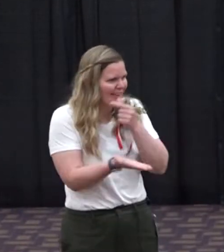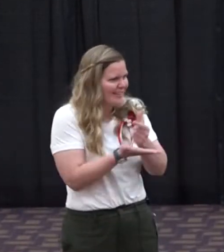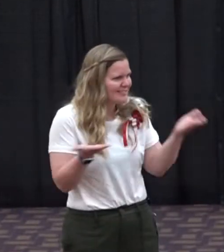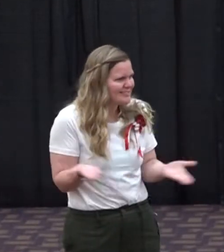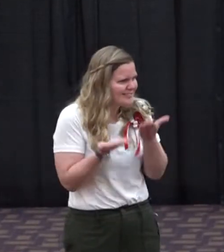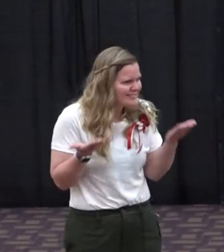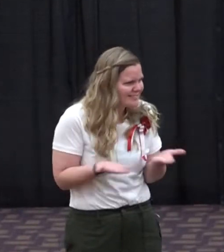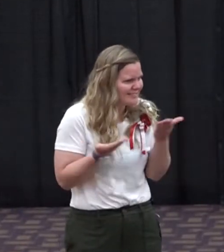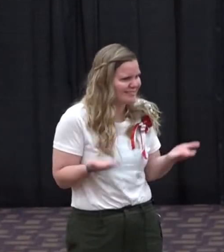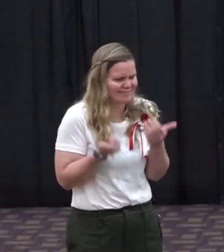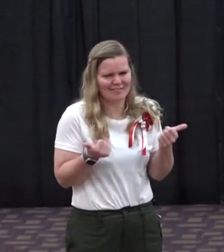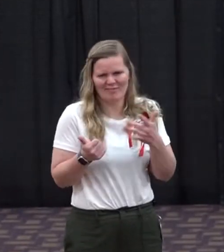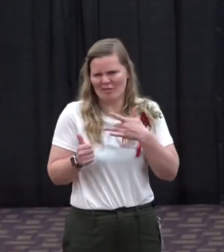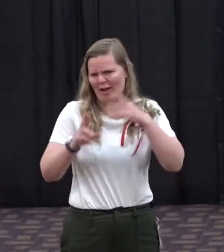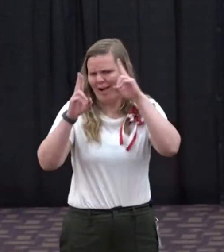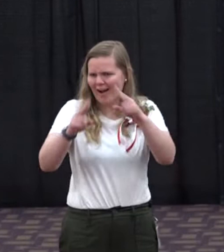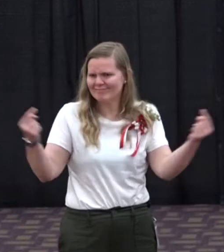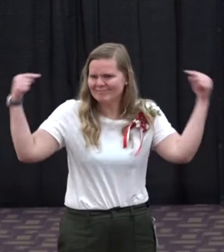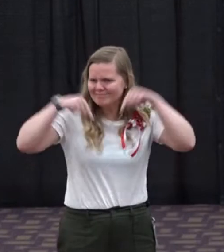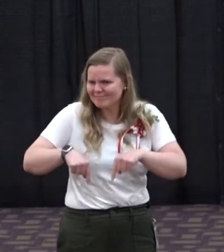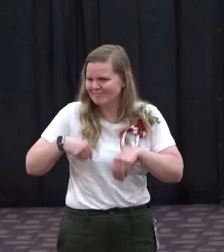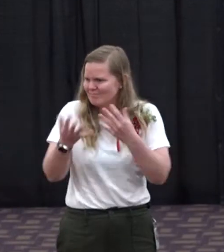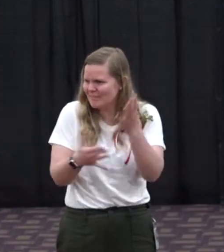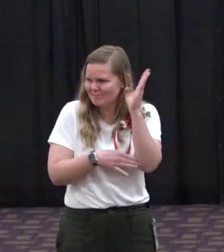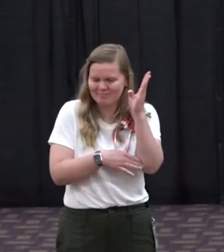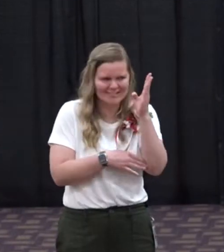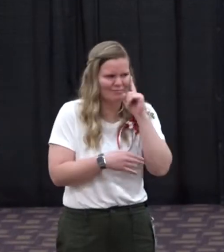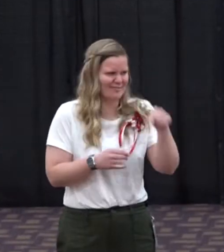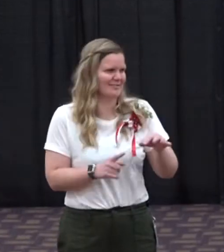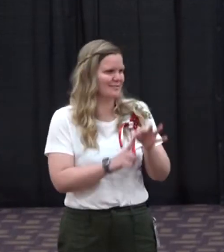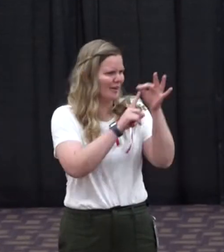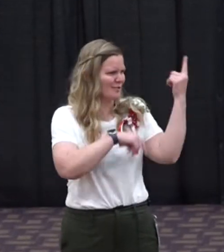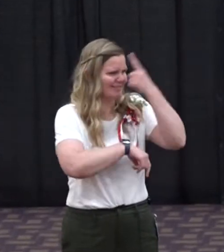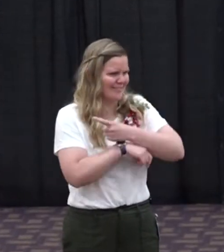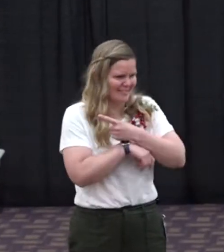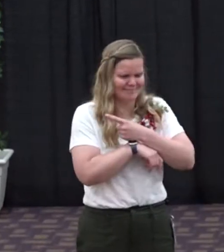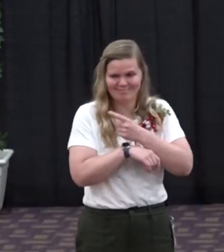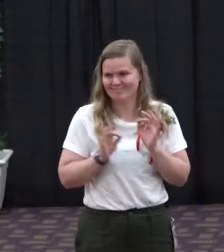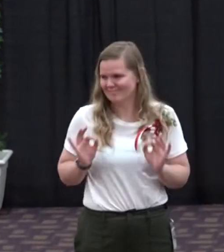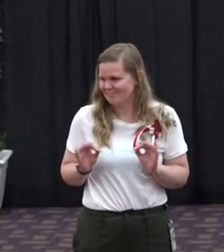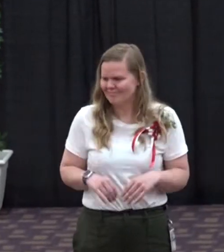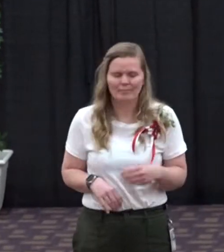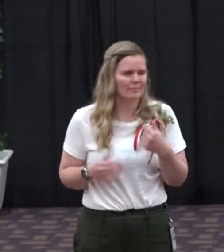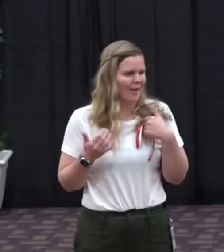Now, I want to say congratulations to the graduates here. I feel so honored to be able to be here presenting to you. This is such a special day!